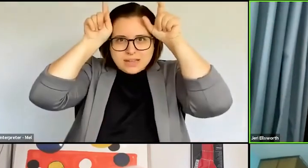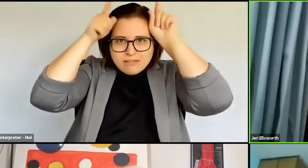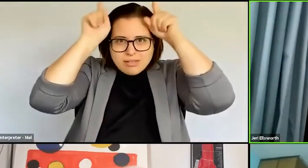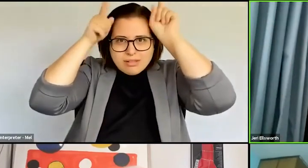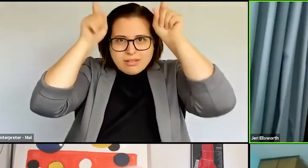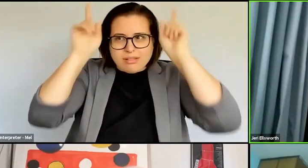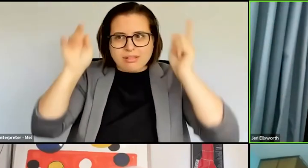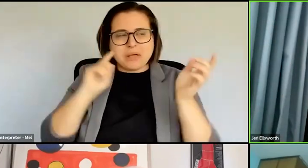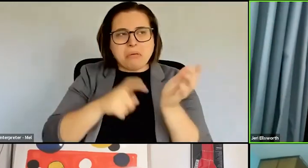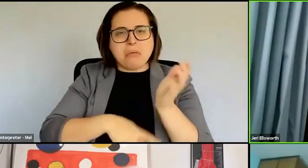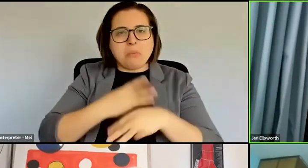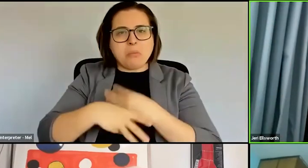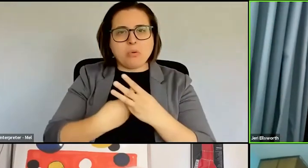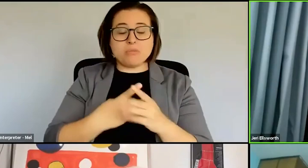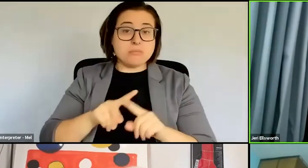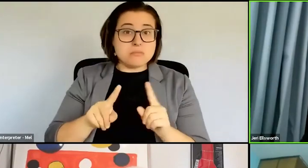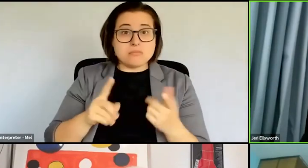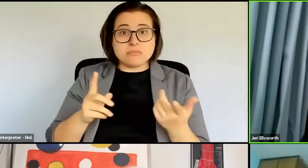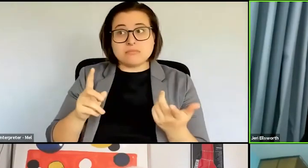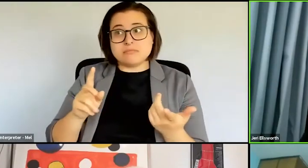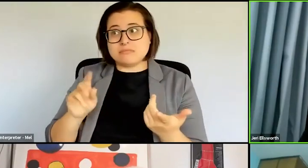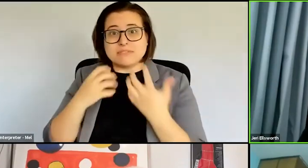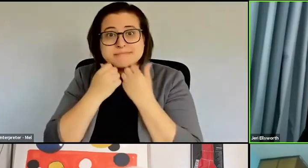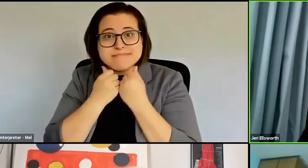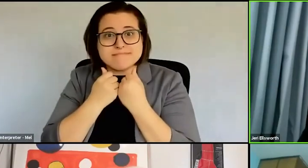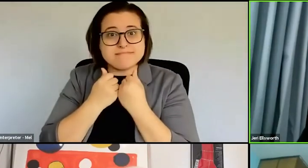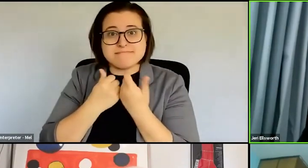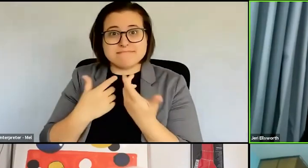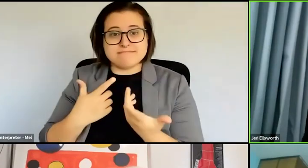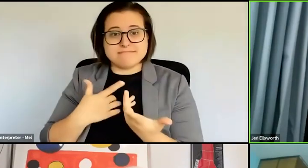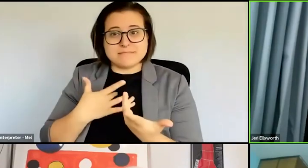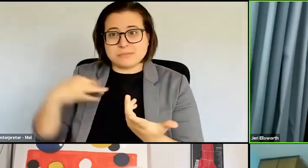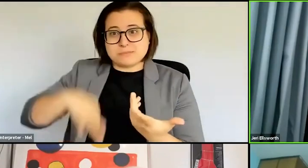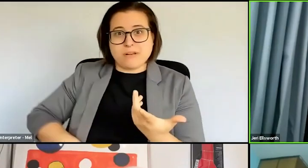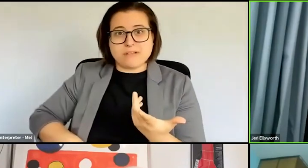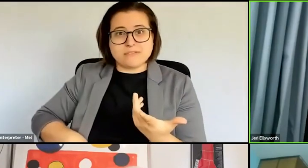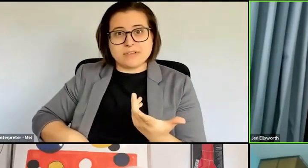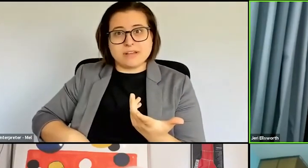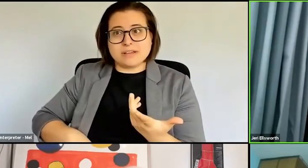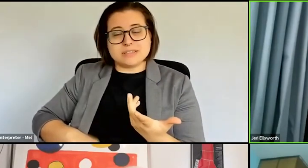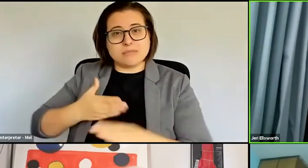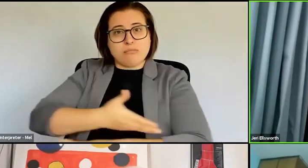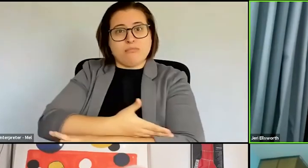there's enough value and it makes our life more efficient, there's going to be more adoption to it